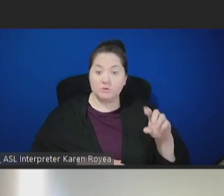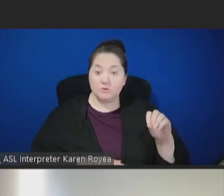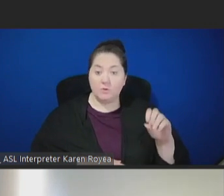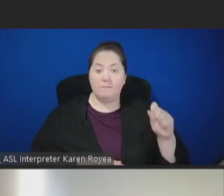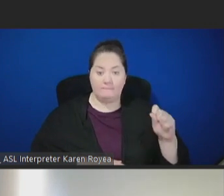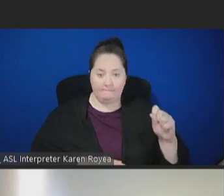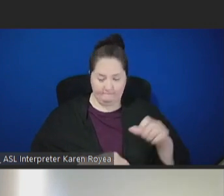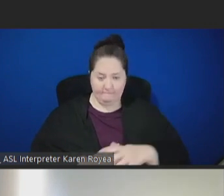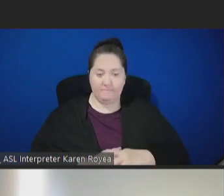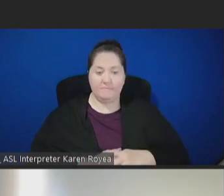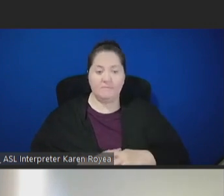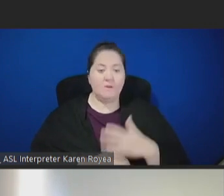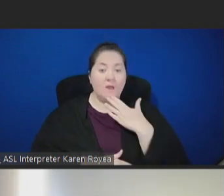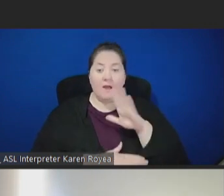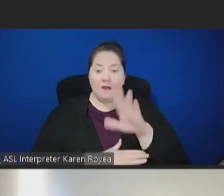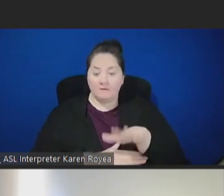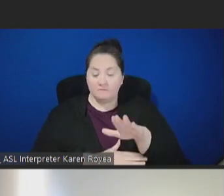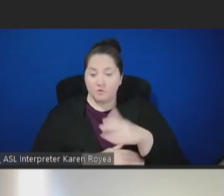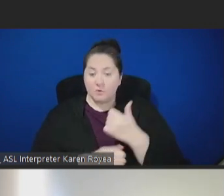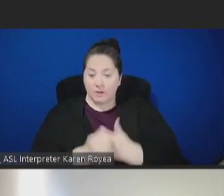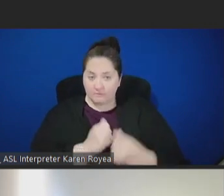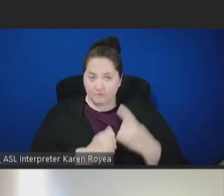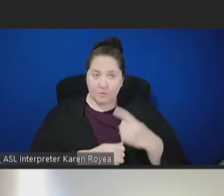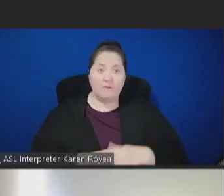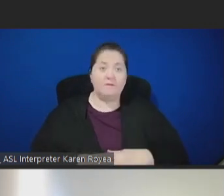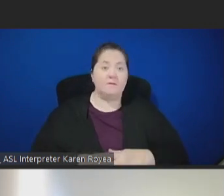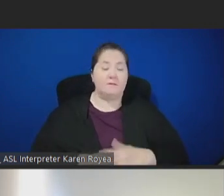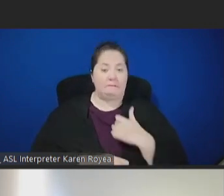Uzo Chukwuma: All right, good afternoon everyone. And my apologies, I'm having some